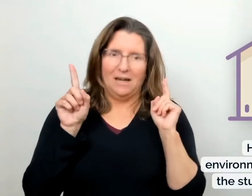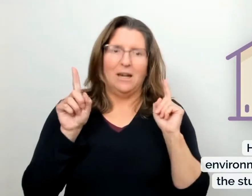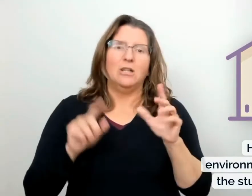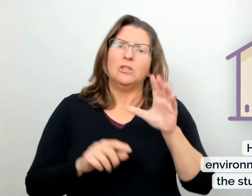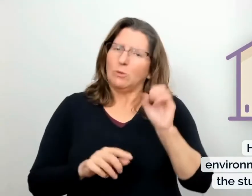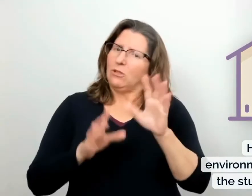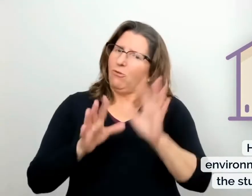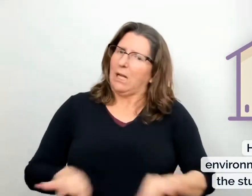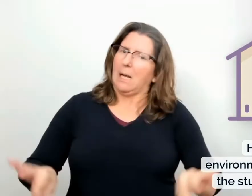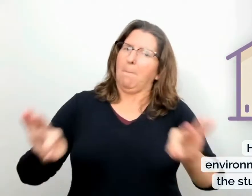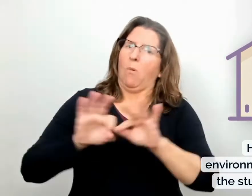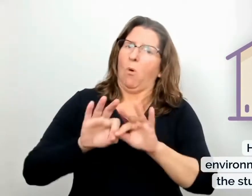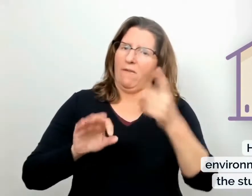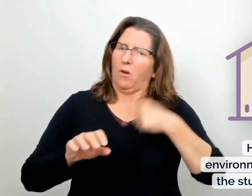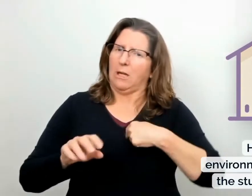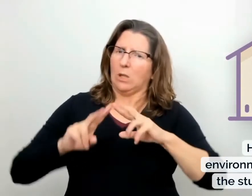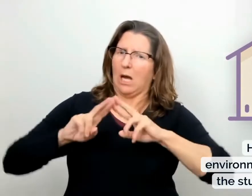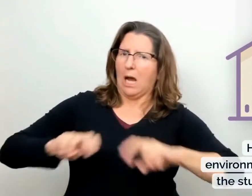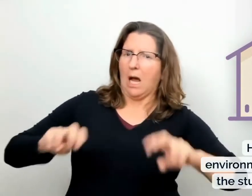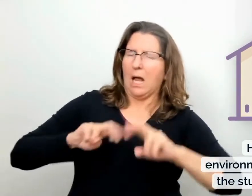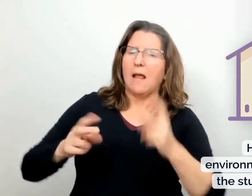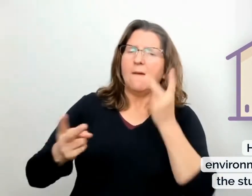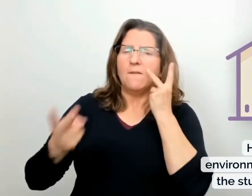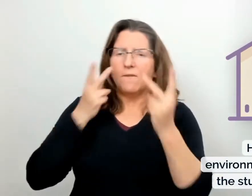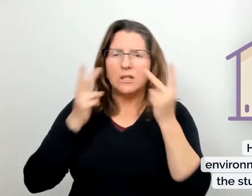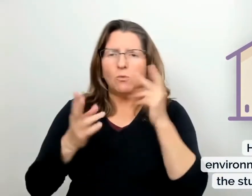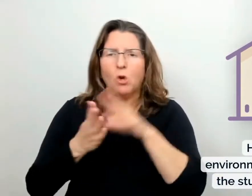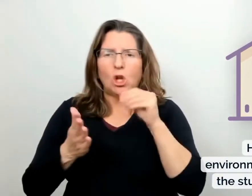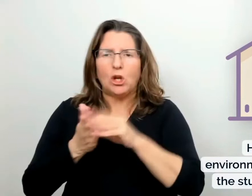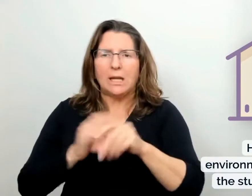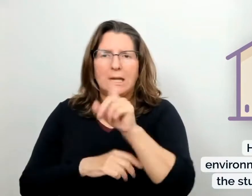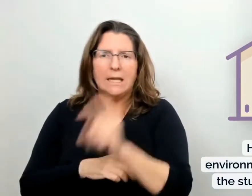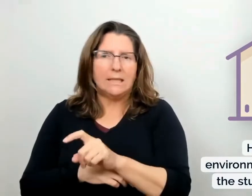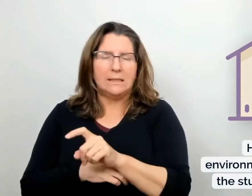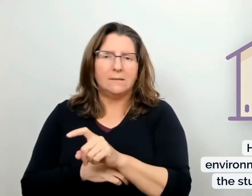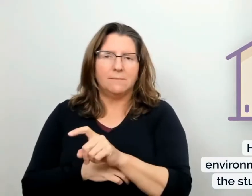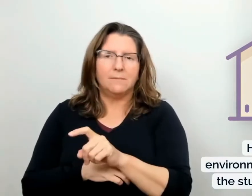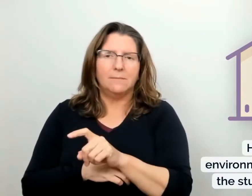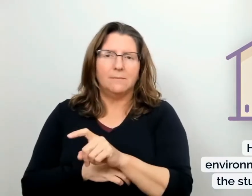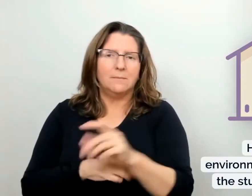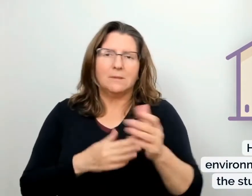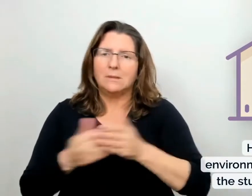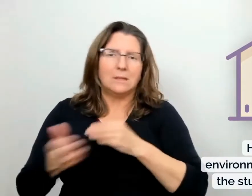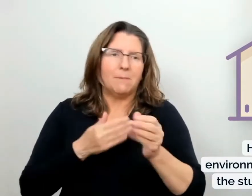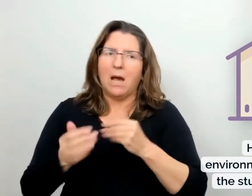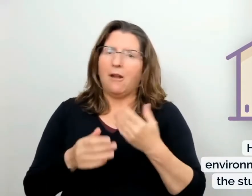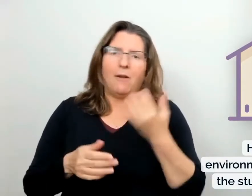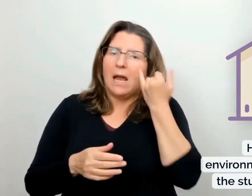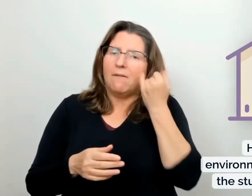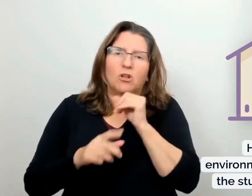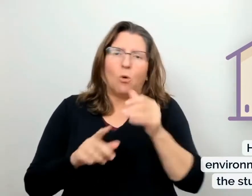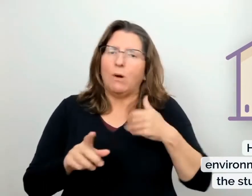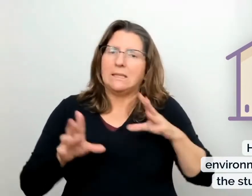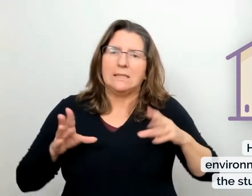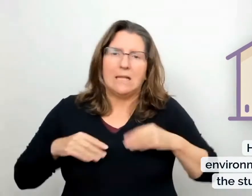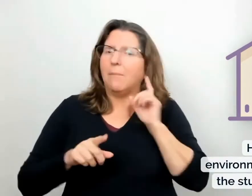I took the time to analyze what adjustments would be needed to meet the needs of a visual learner.